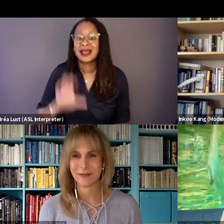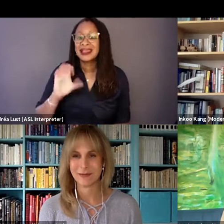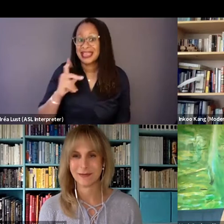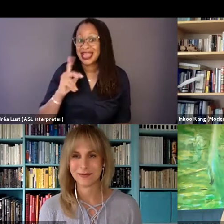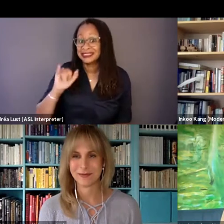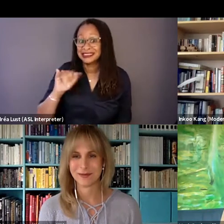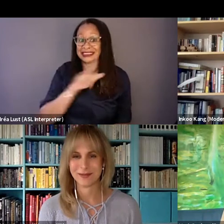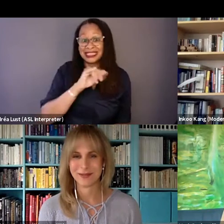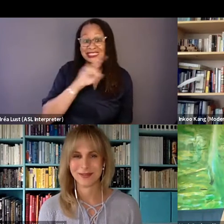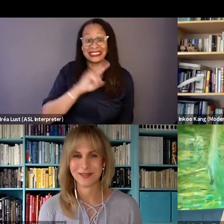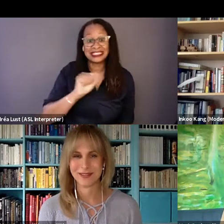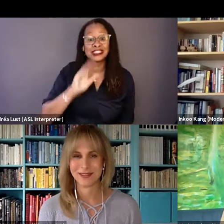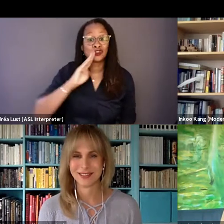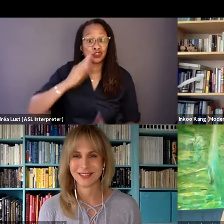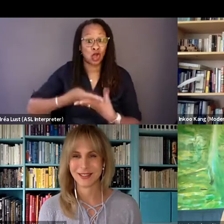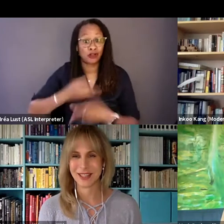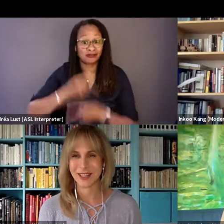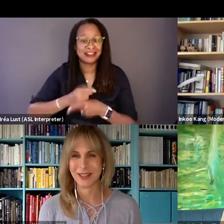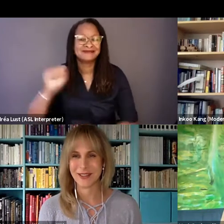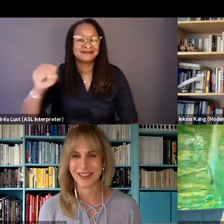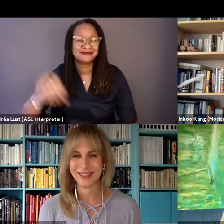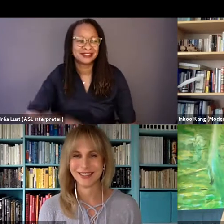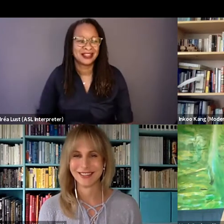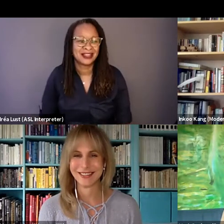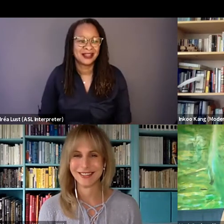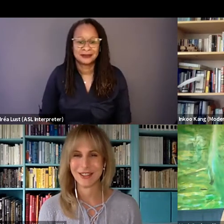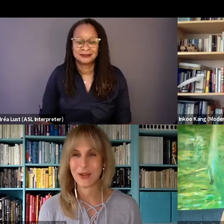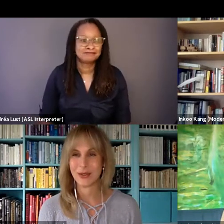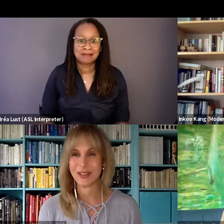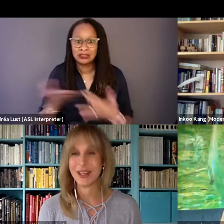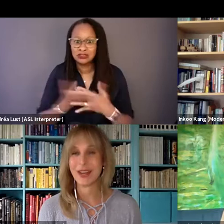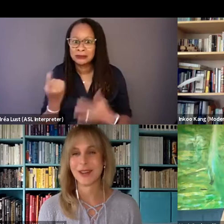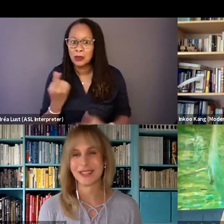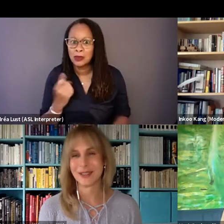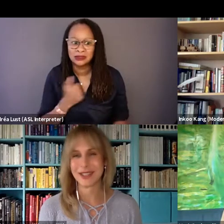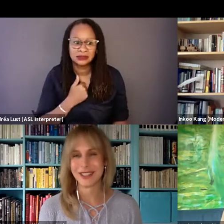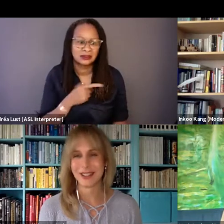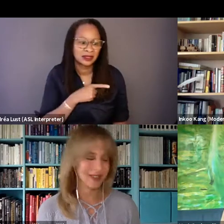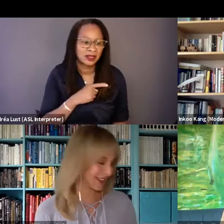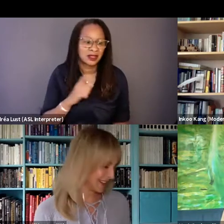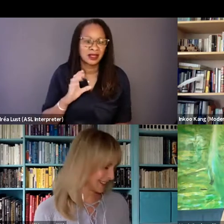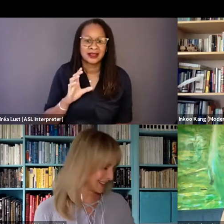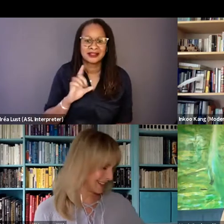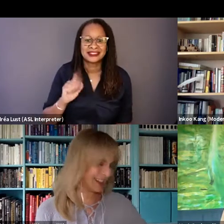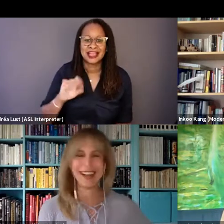Yes. I think I interrupted someone. No, no, I was just clarifying that, too,